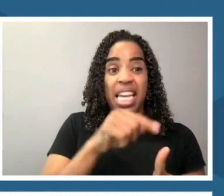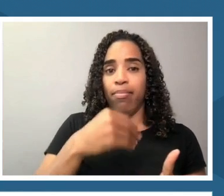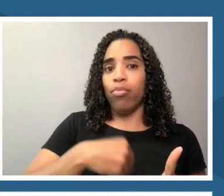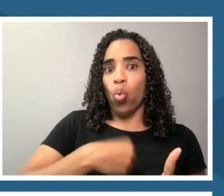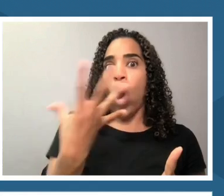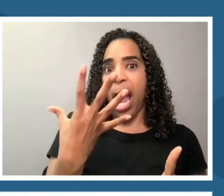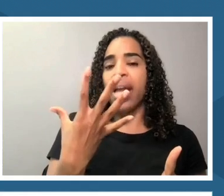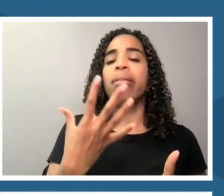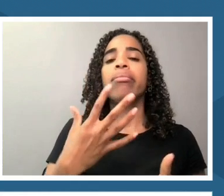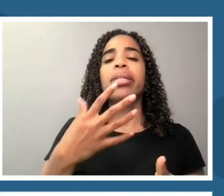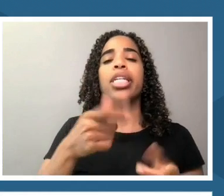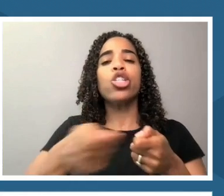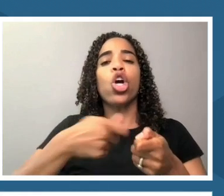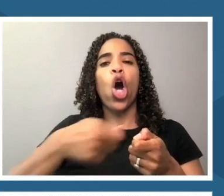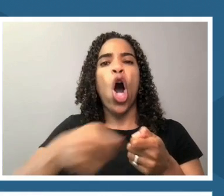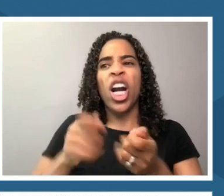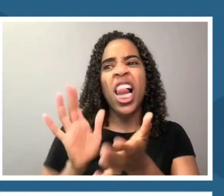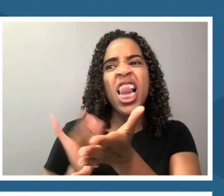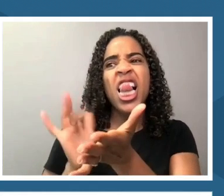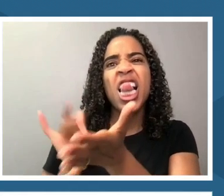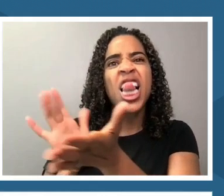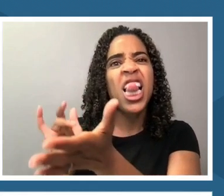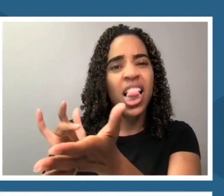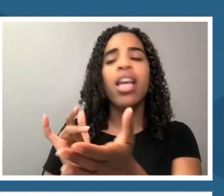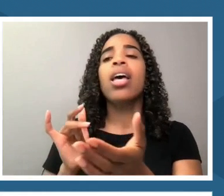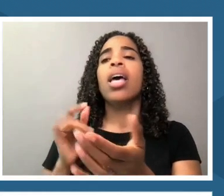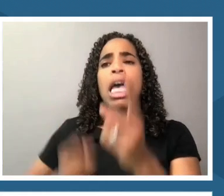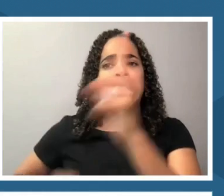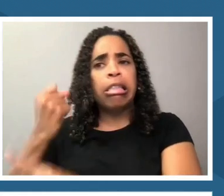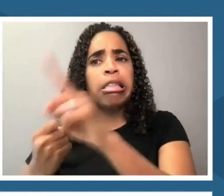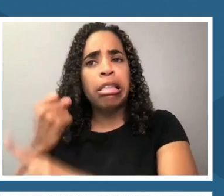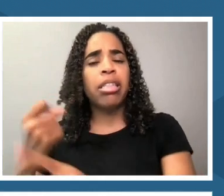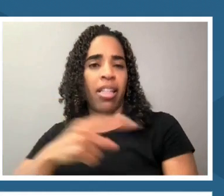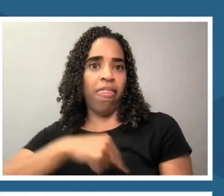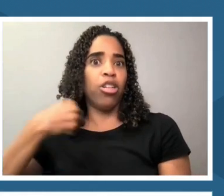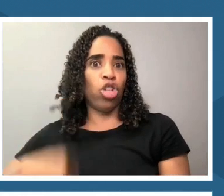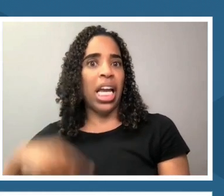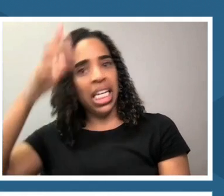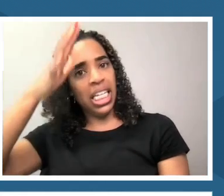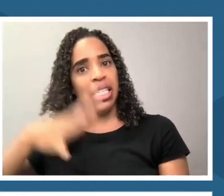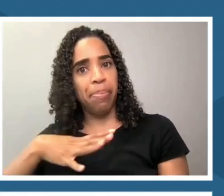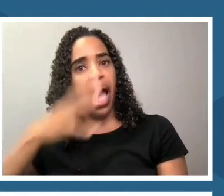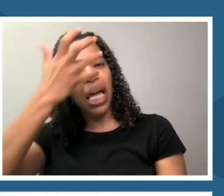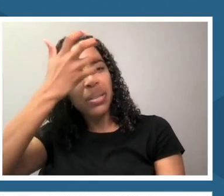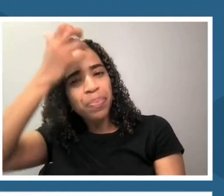robes and a long cue the long ponytail that tk pointed out which is a very